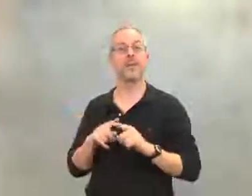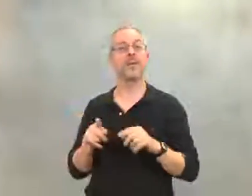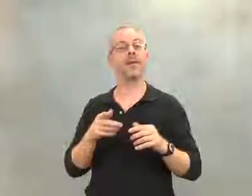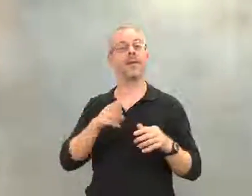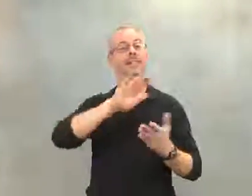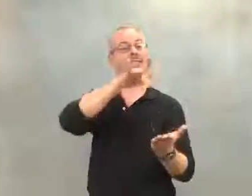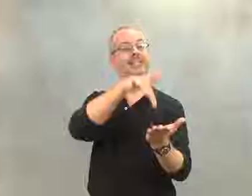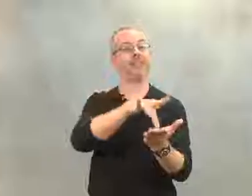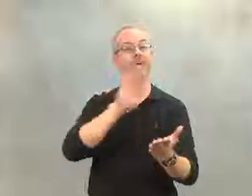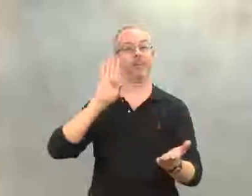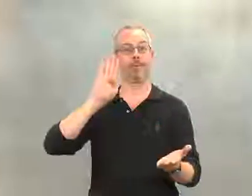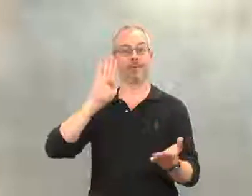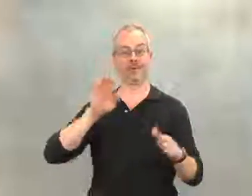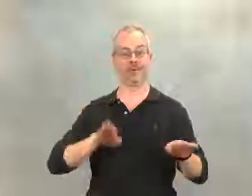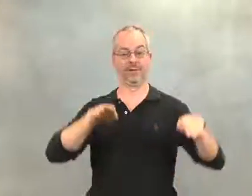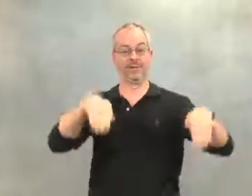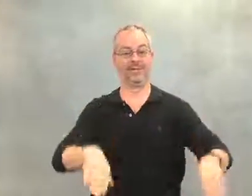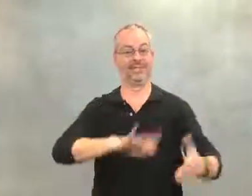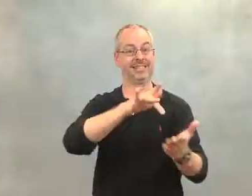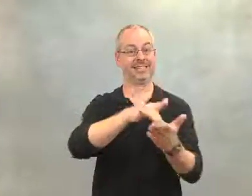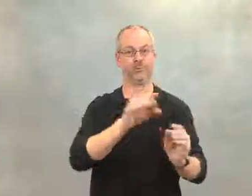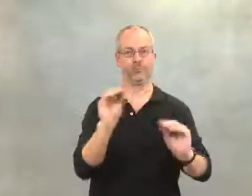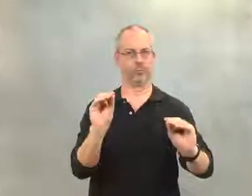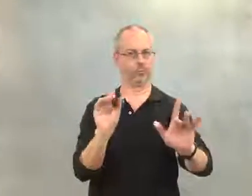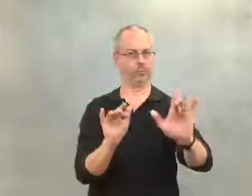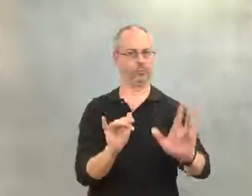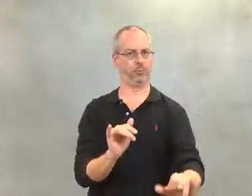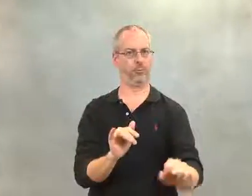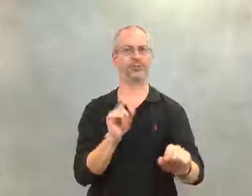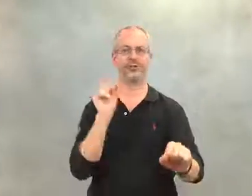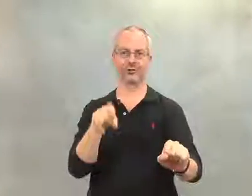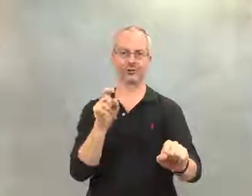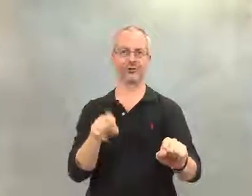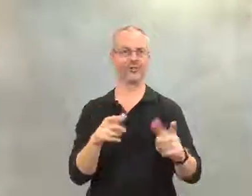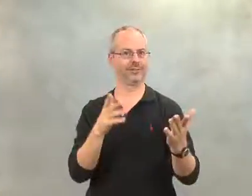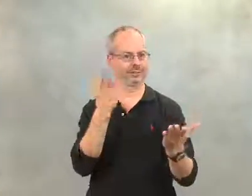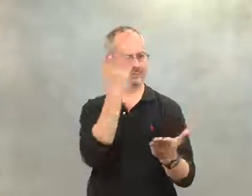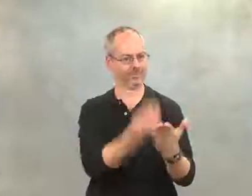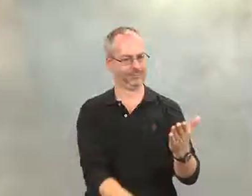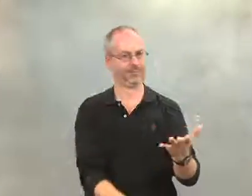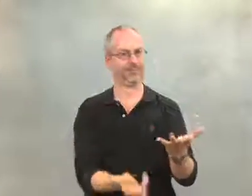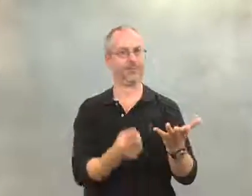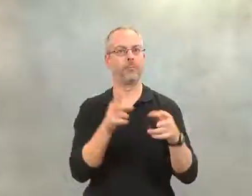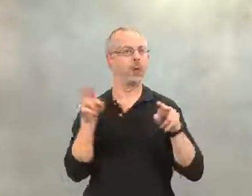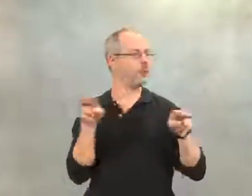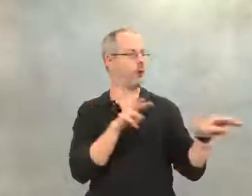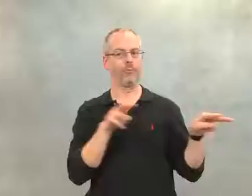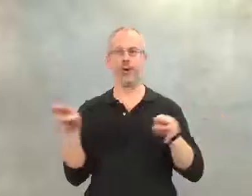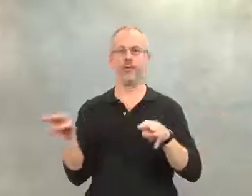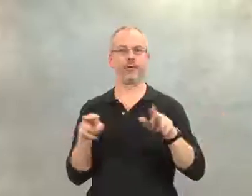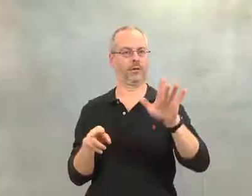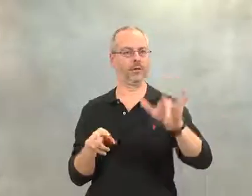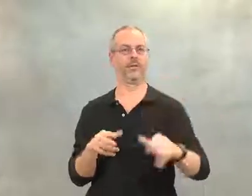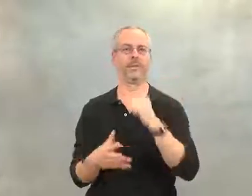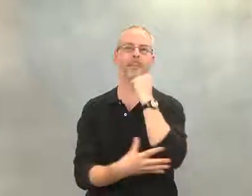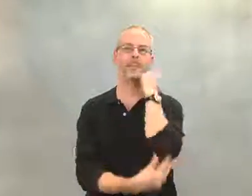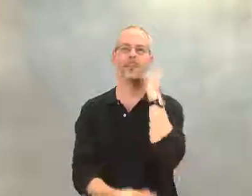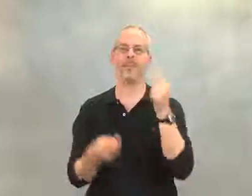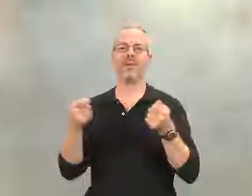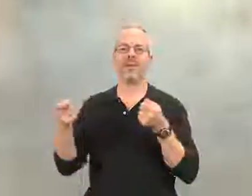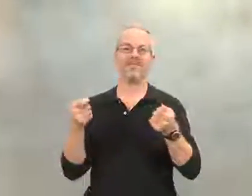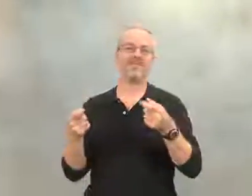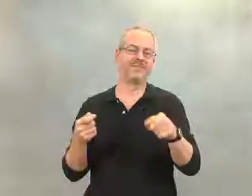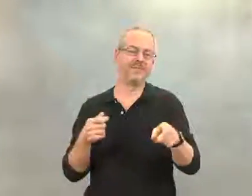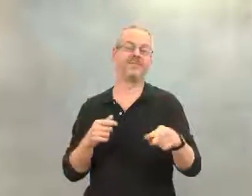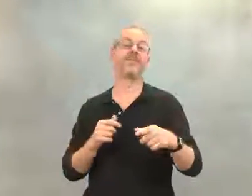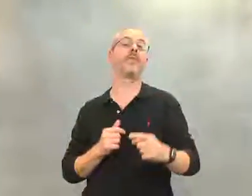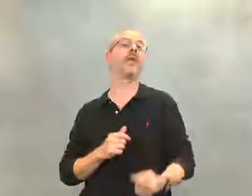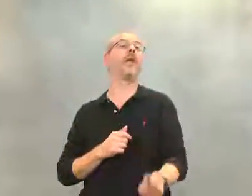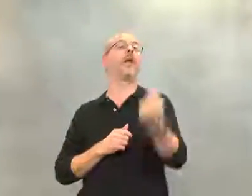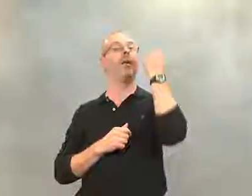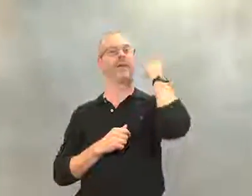The center chute was wide open, so the guy should have gone there.